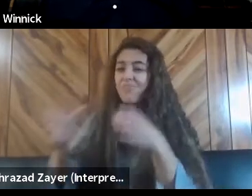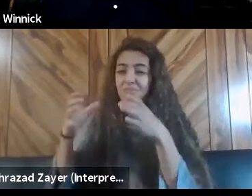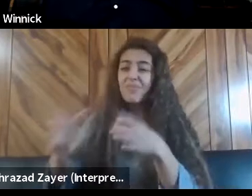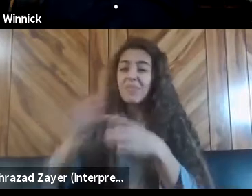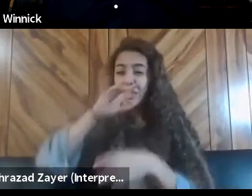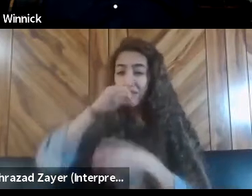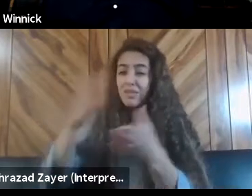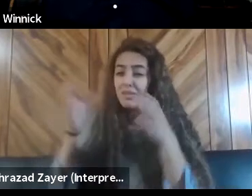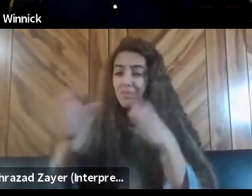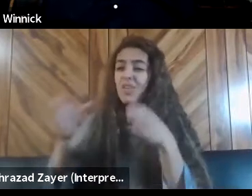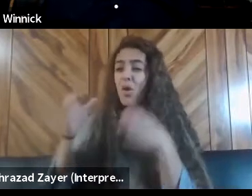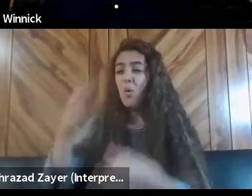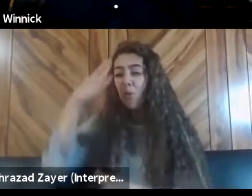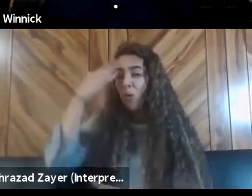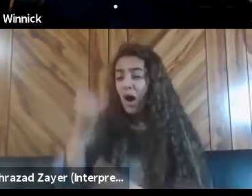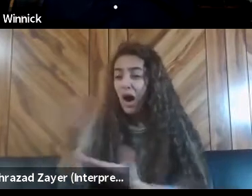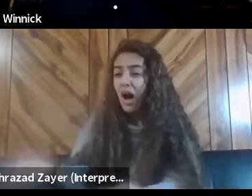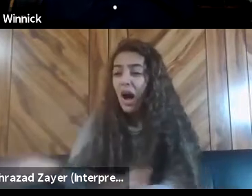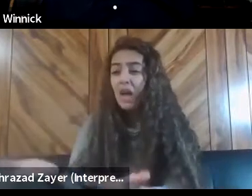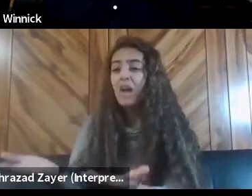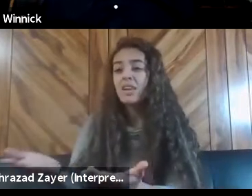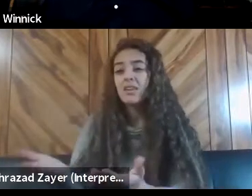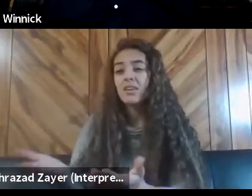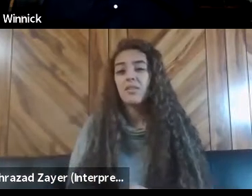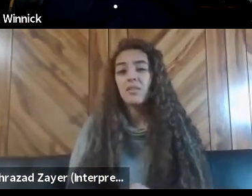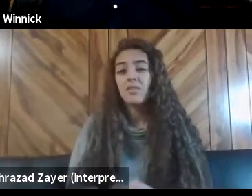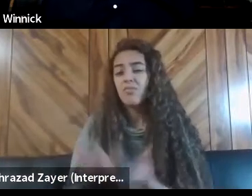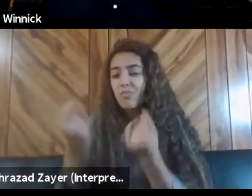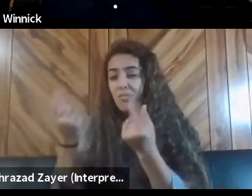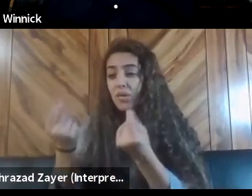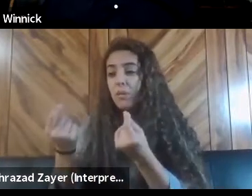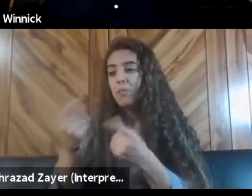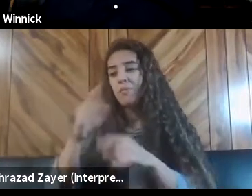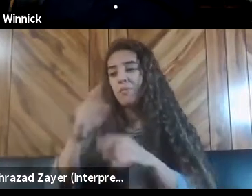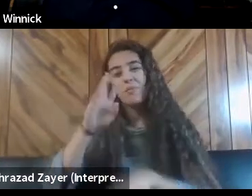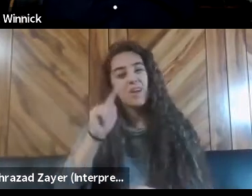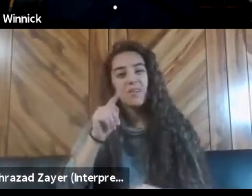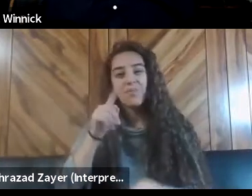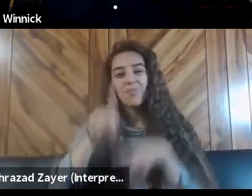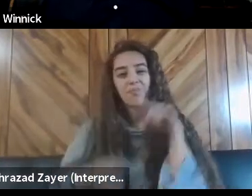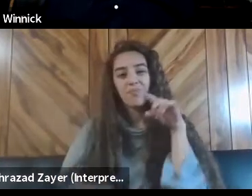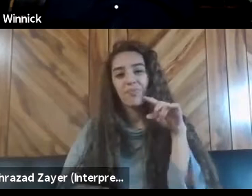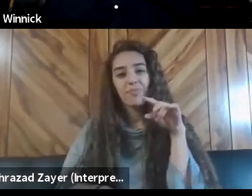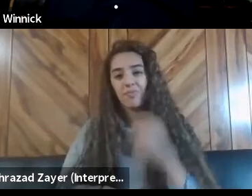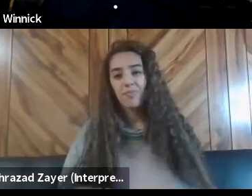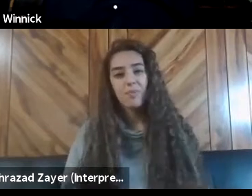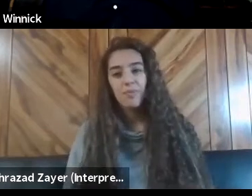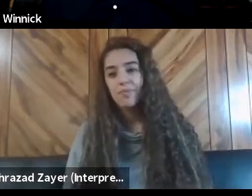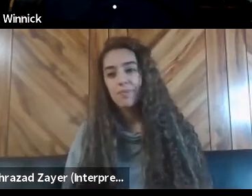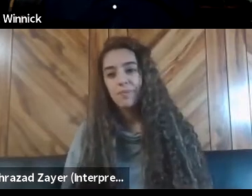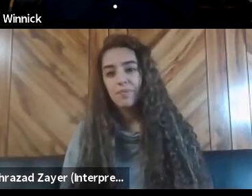say, What are you doing, you know, but you can't, and you